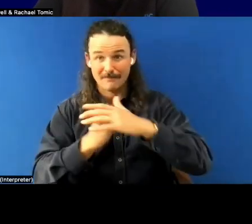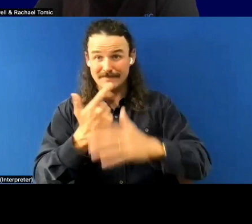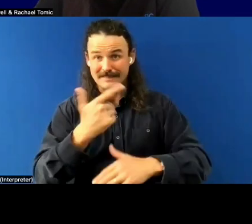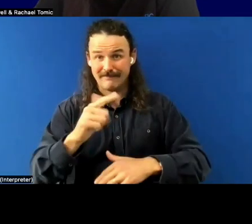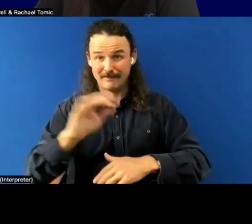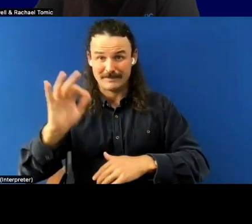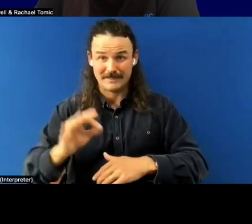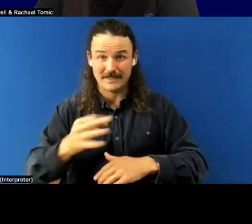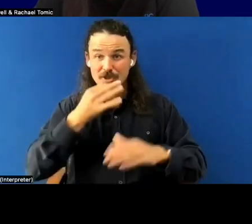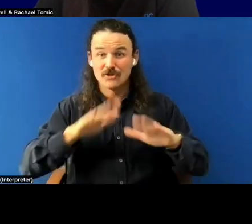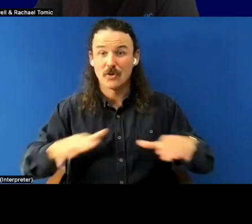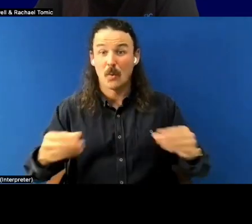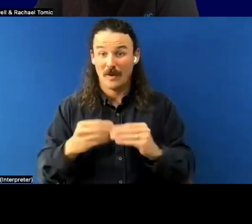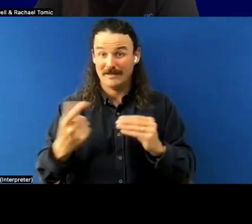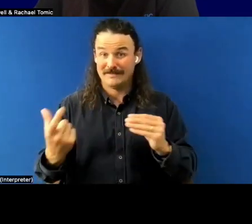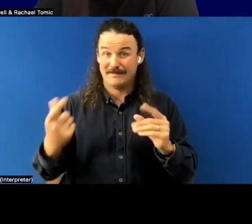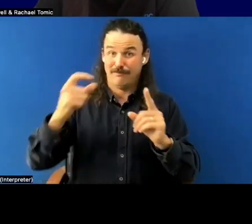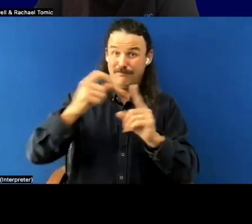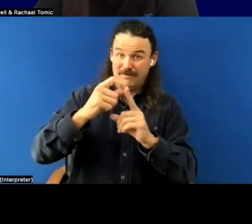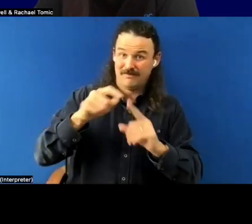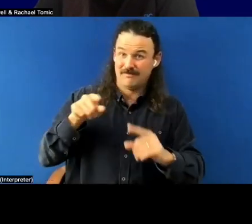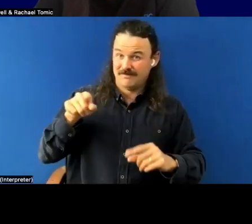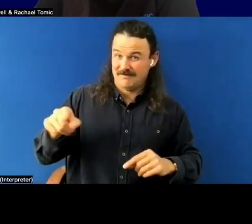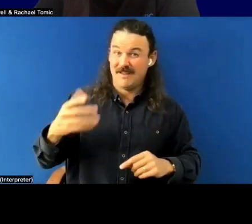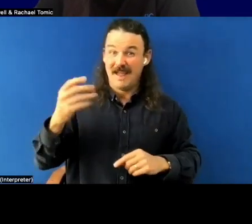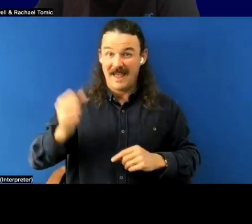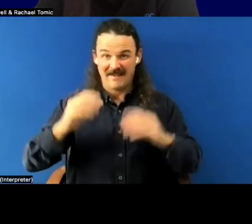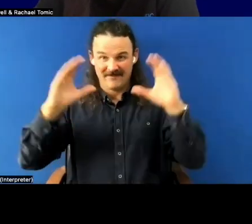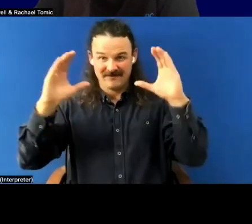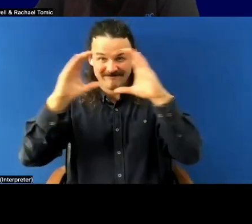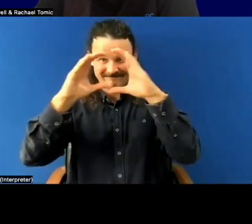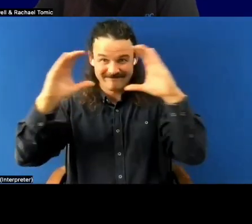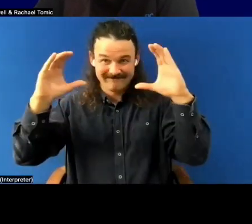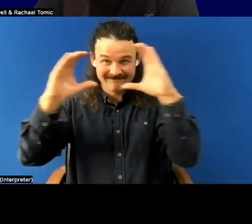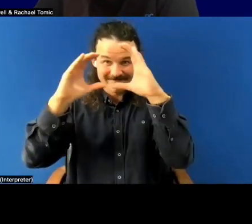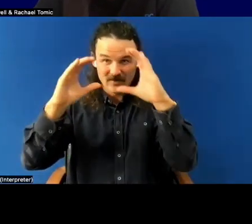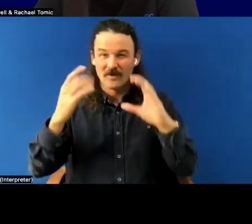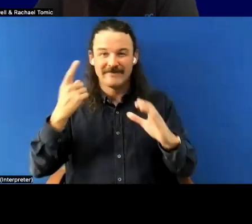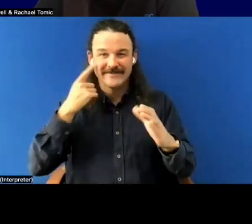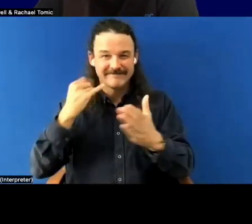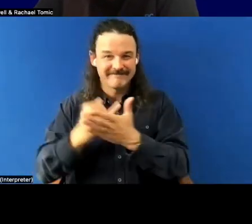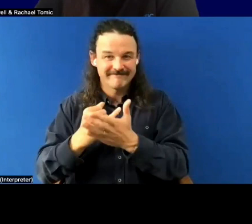palsy have cortical vision impairment. However, as the understanding of CVI,